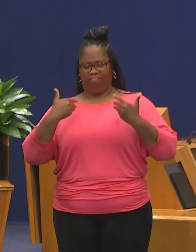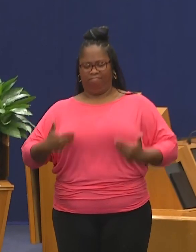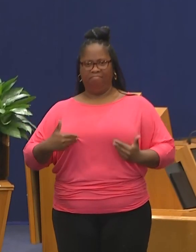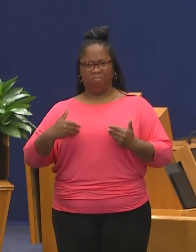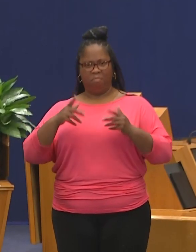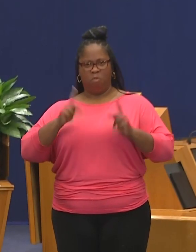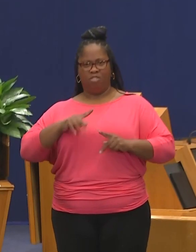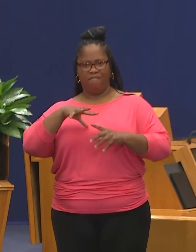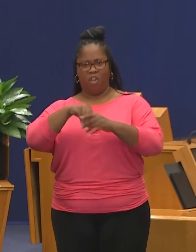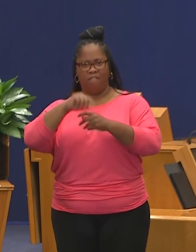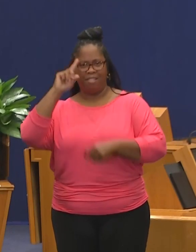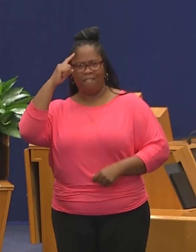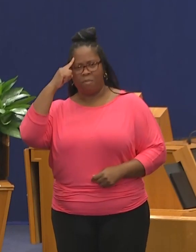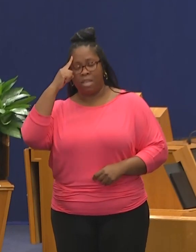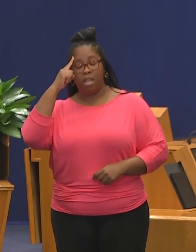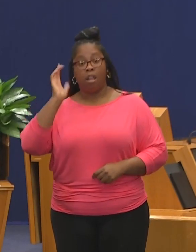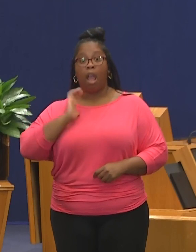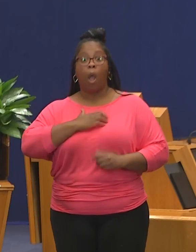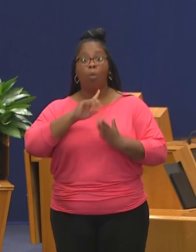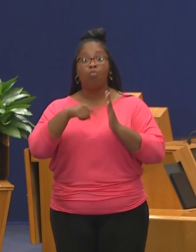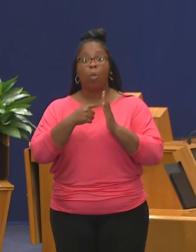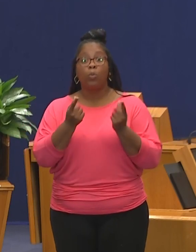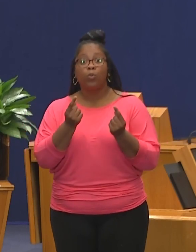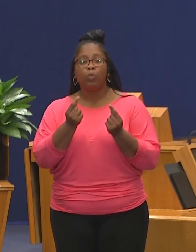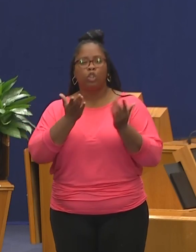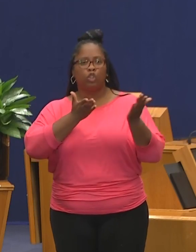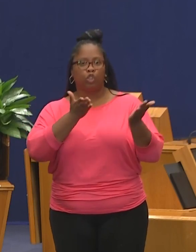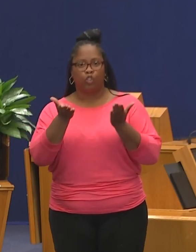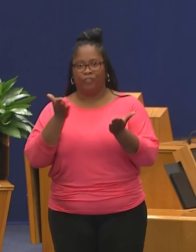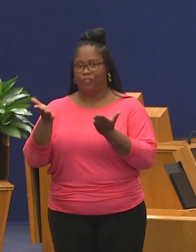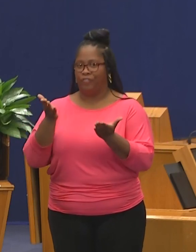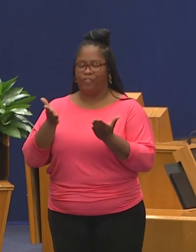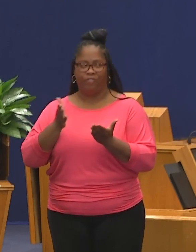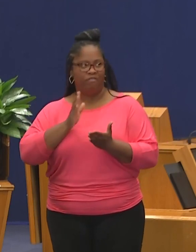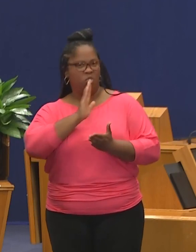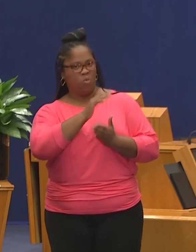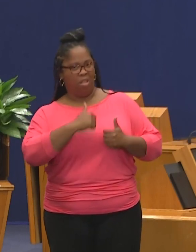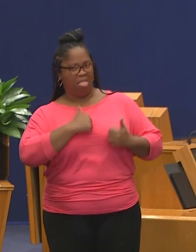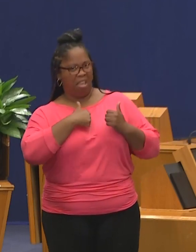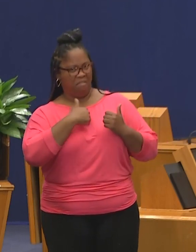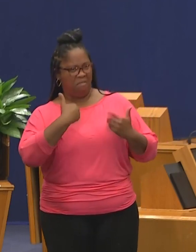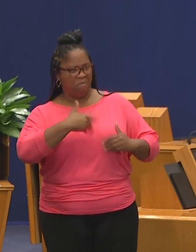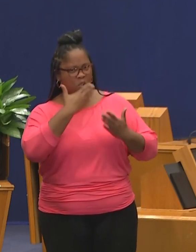ROLE AS PEOPLE IN GOVERNMENT? IT'S HERE TO BE OF SERVICE.